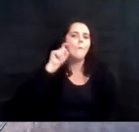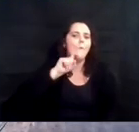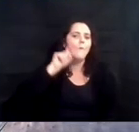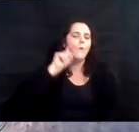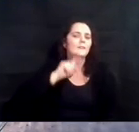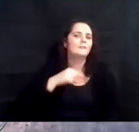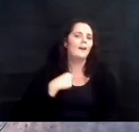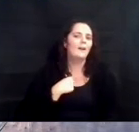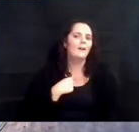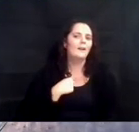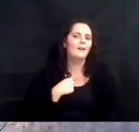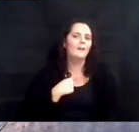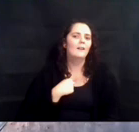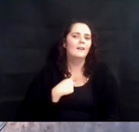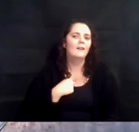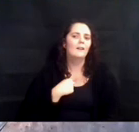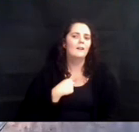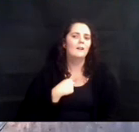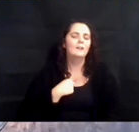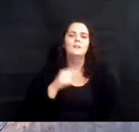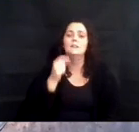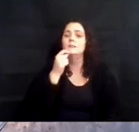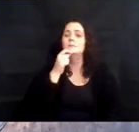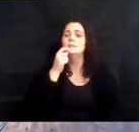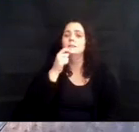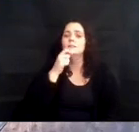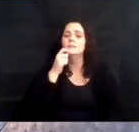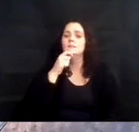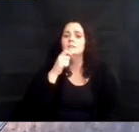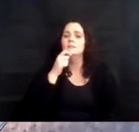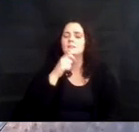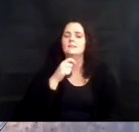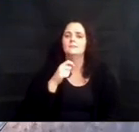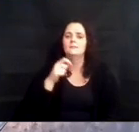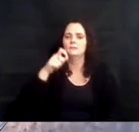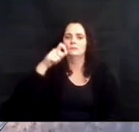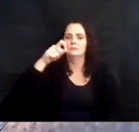I'm gonna add a little bit, starting to come out.